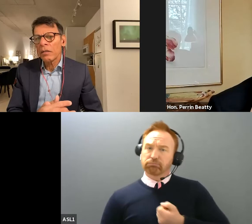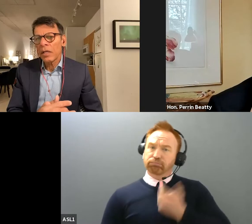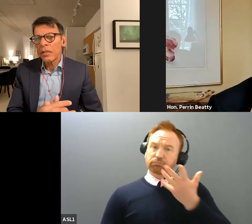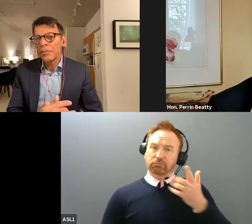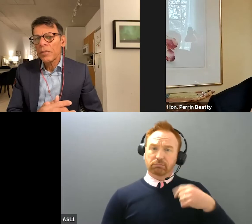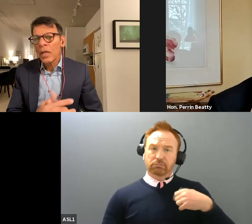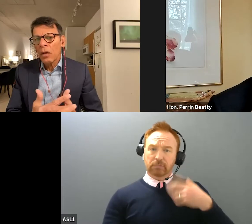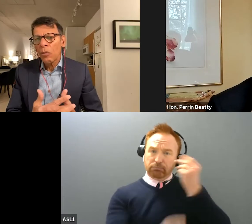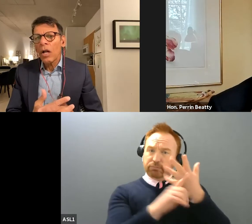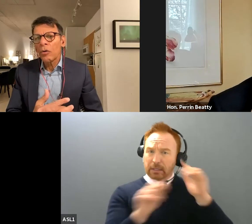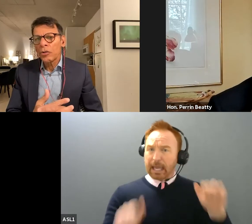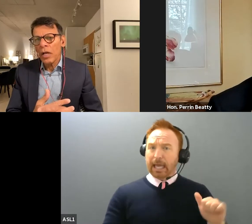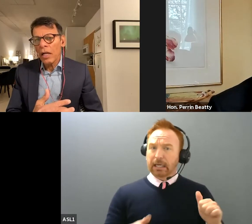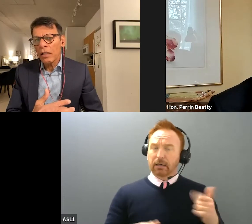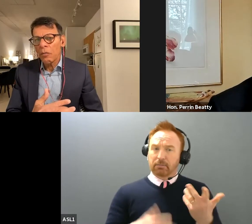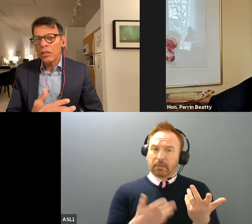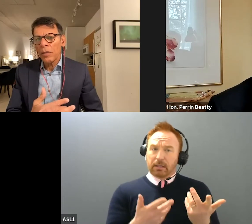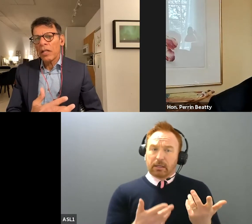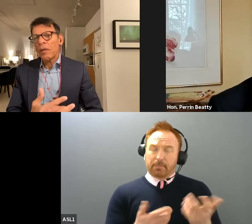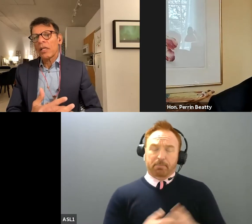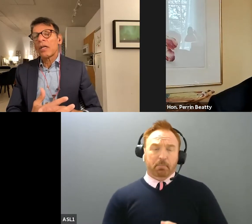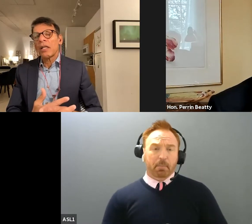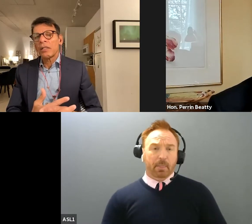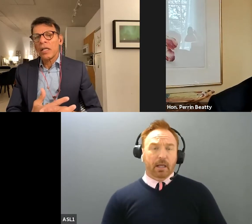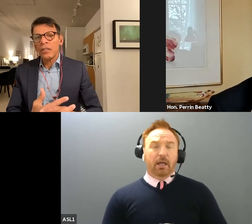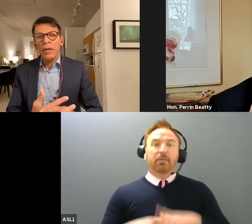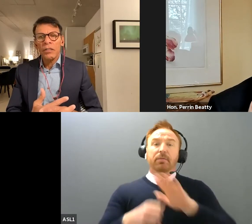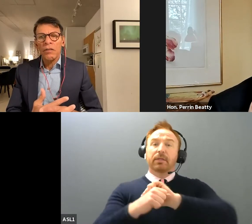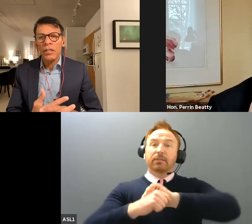because we're all going through that, I think with this pandemic has done is test the best of us